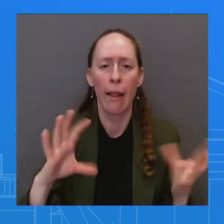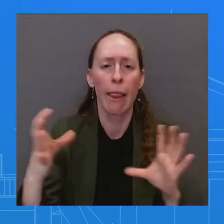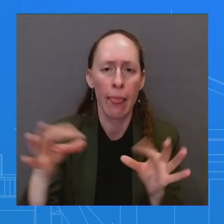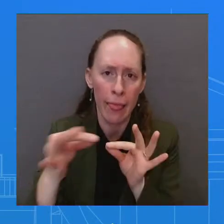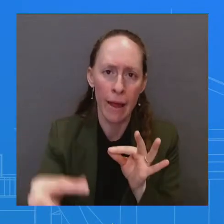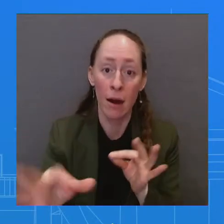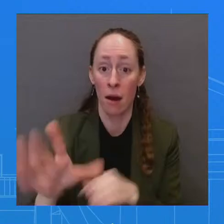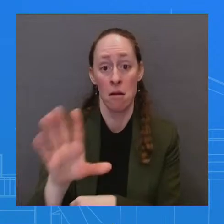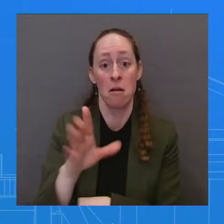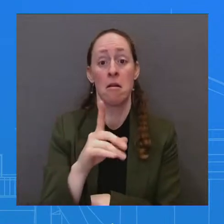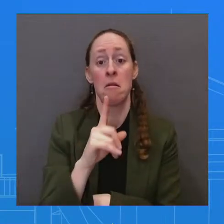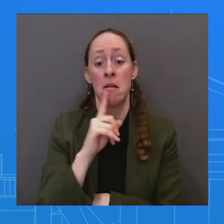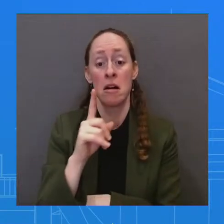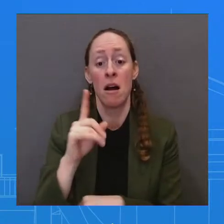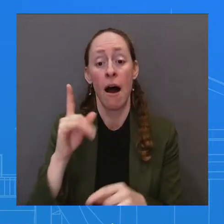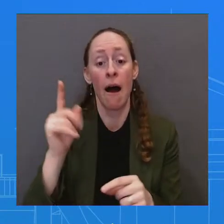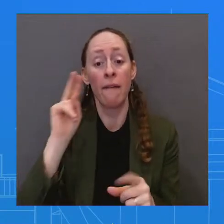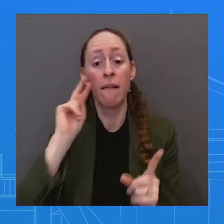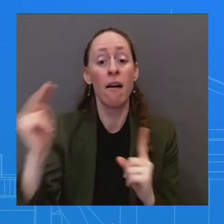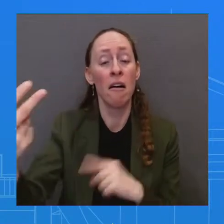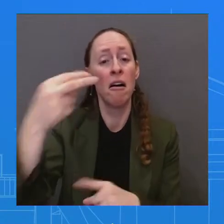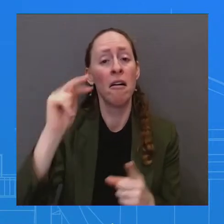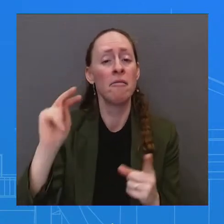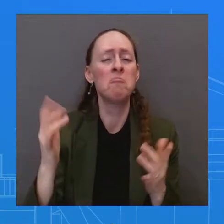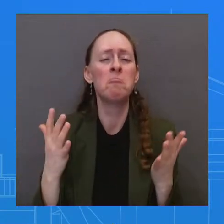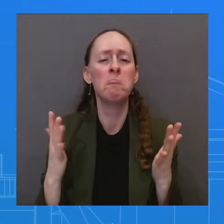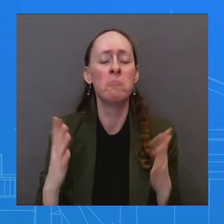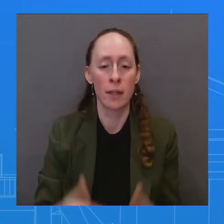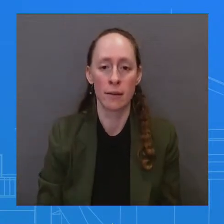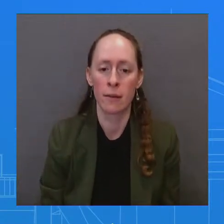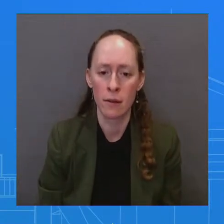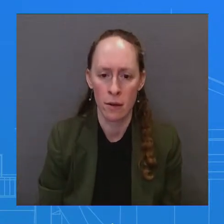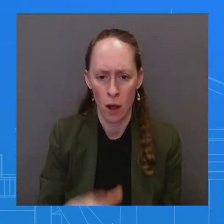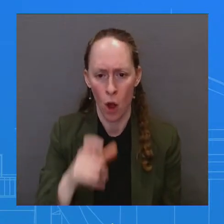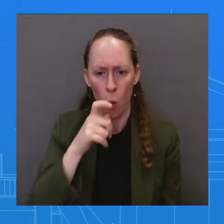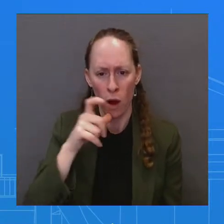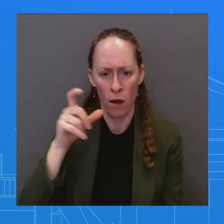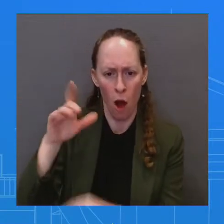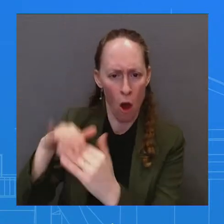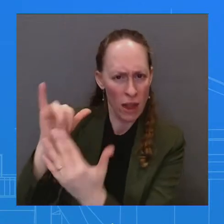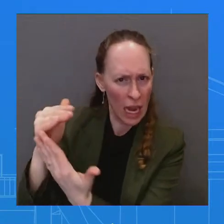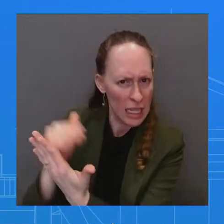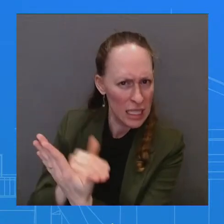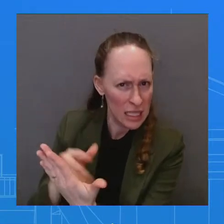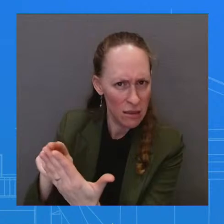the list and the fact that mothers were not originally going to be allowed to come out with their children. And that's been resolved.